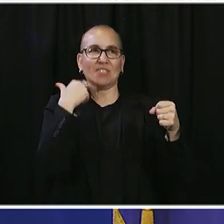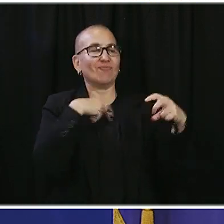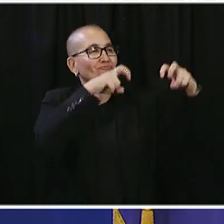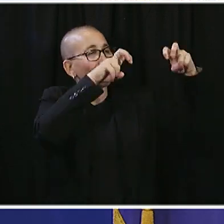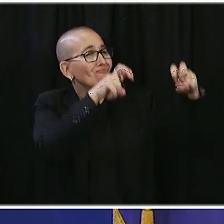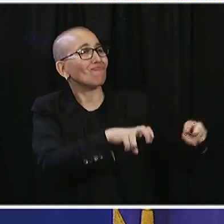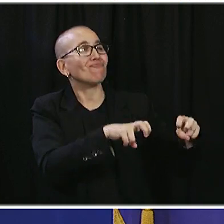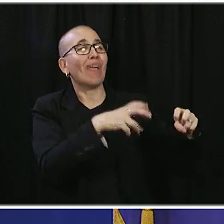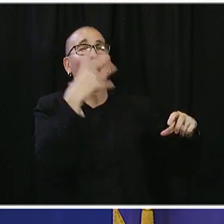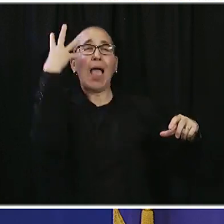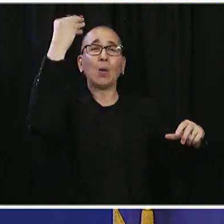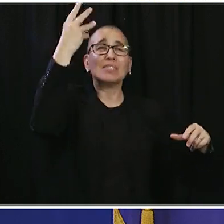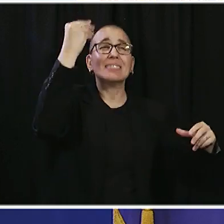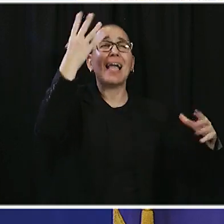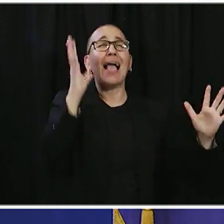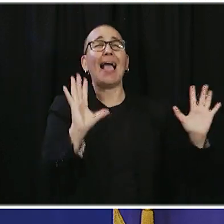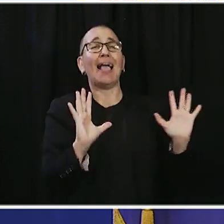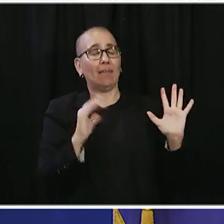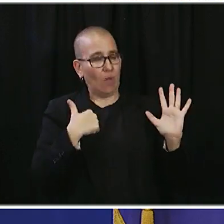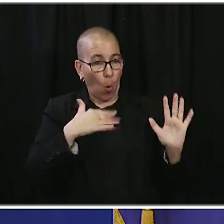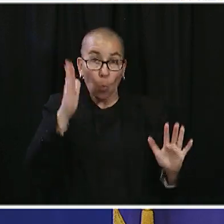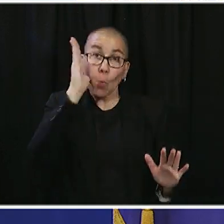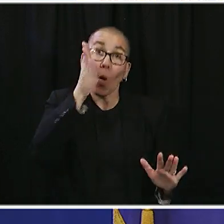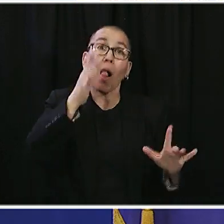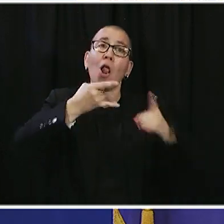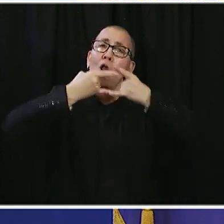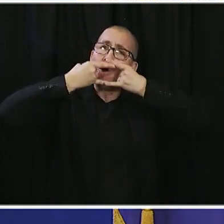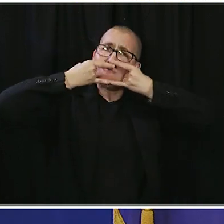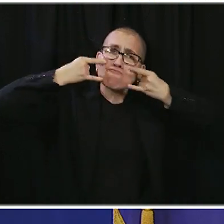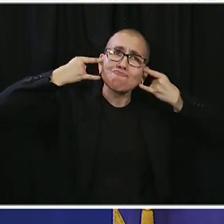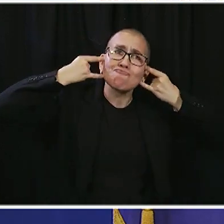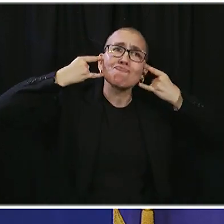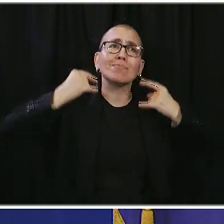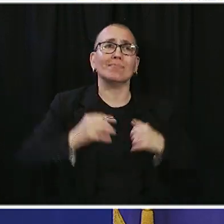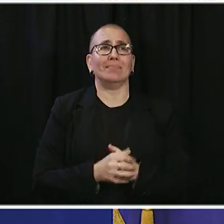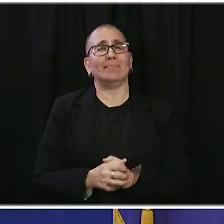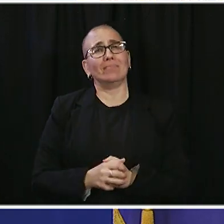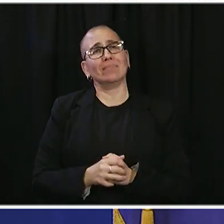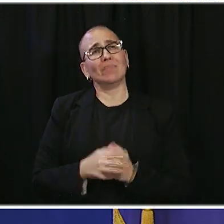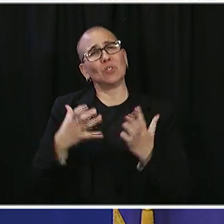WEAR MY MASK UNTIL I'M EATING AND TRY AND MAKE THIS THING WORK